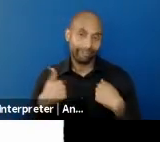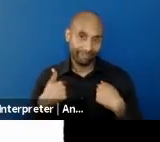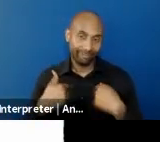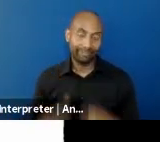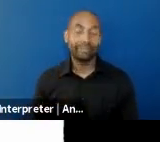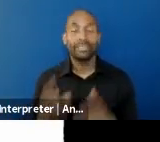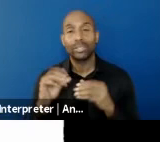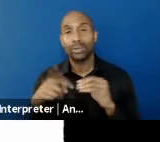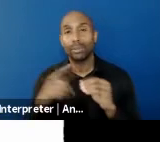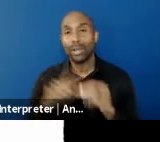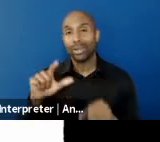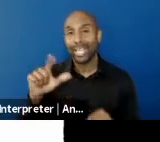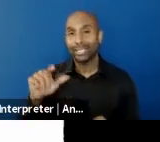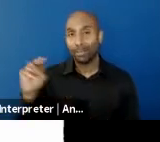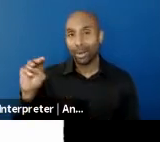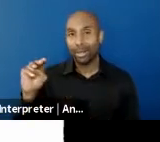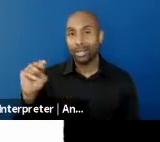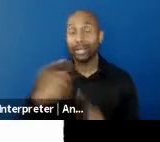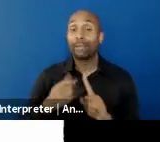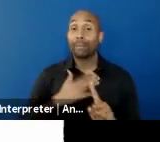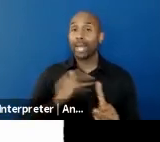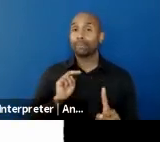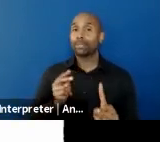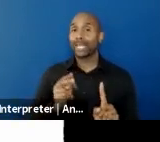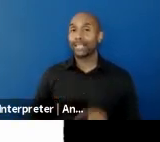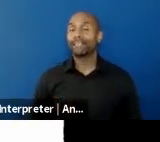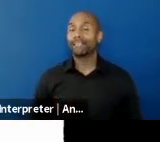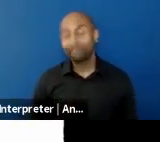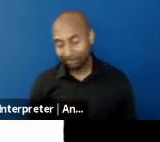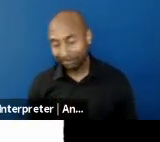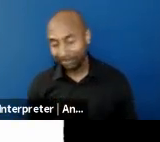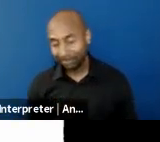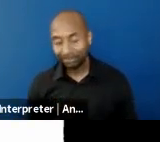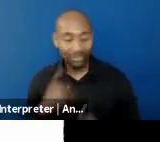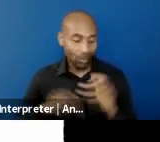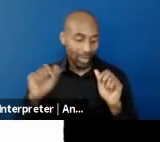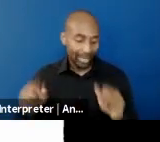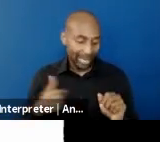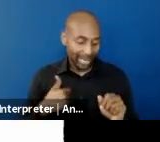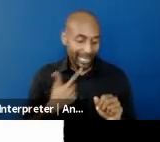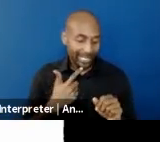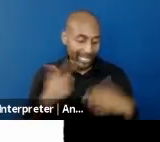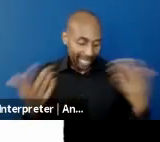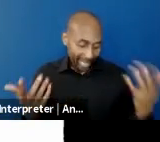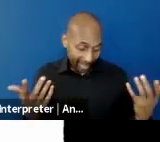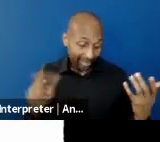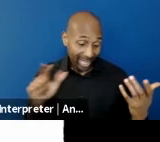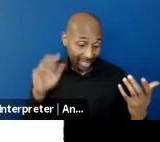Story about Lexington Market from my perspective. It raised me.